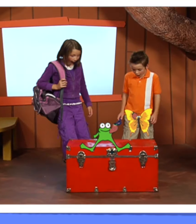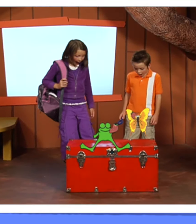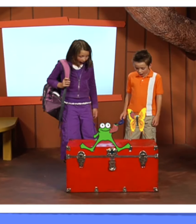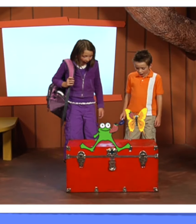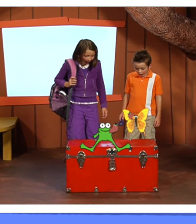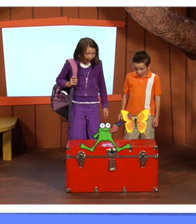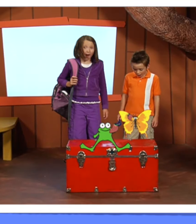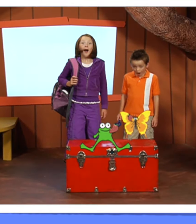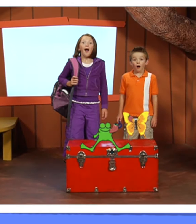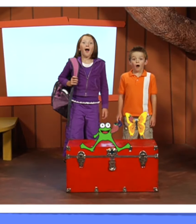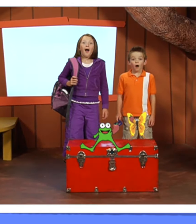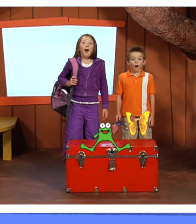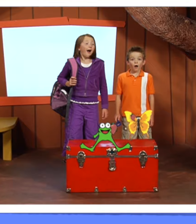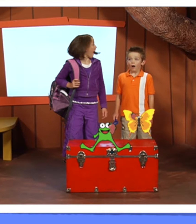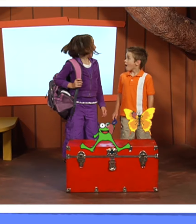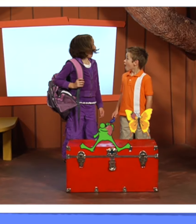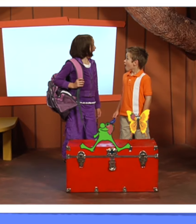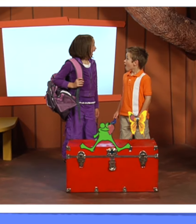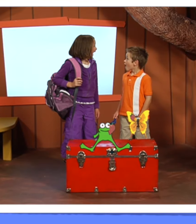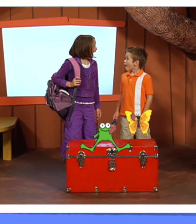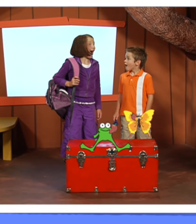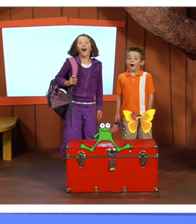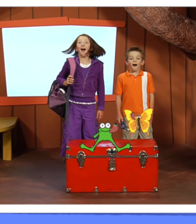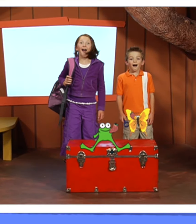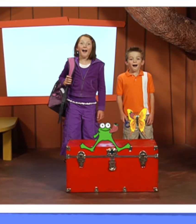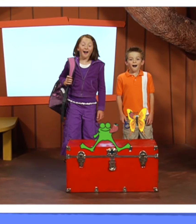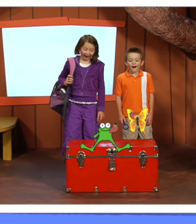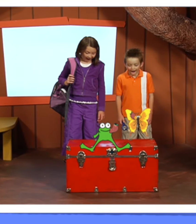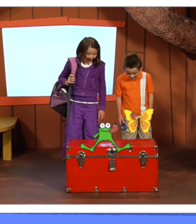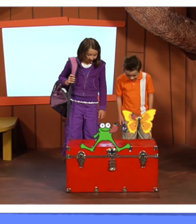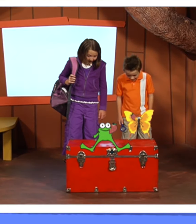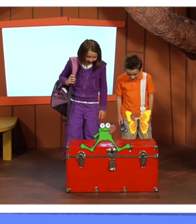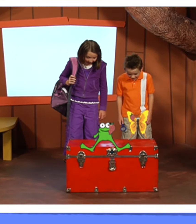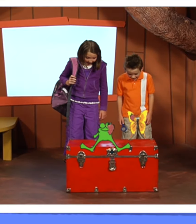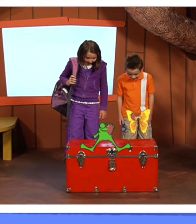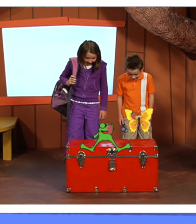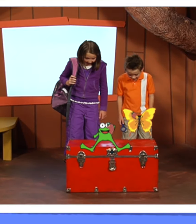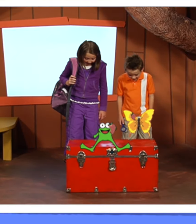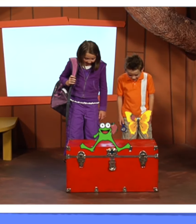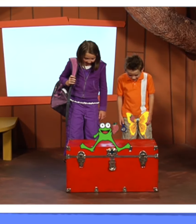Hurray! Hurray